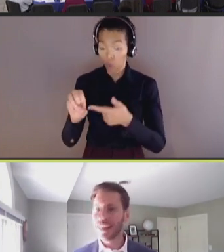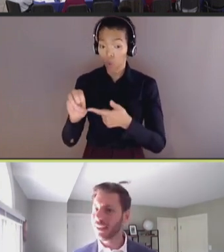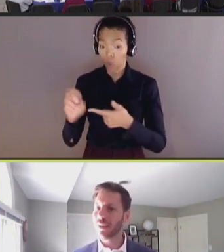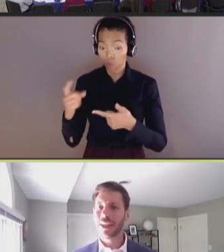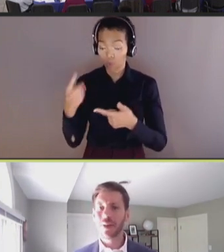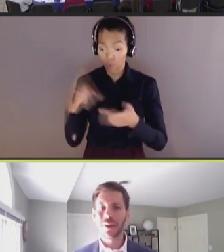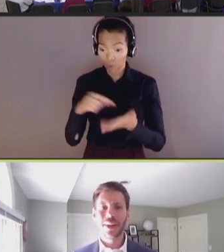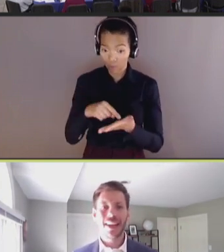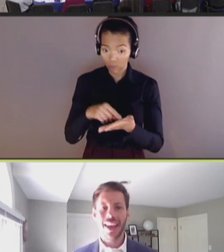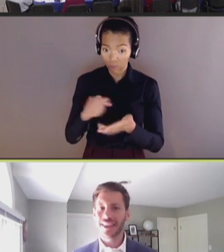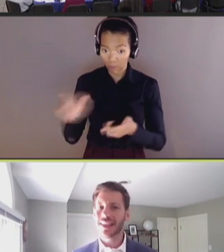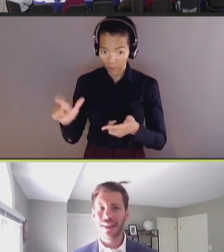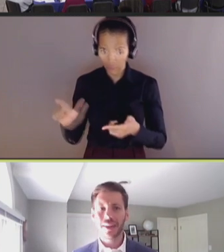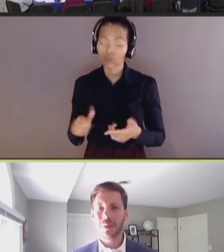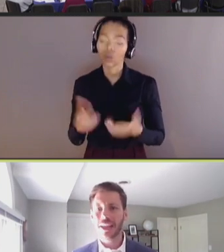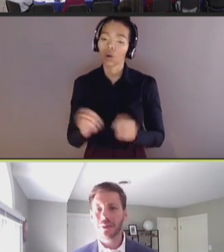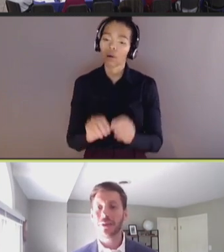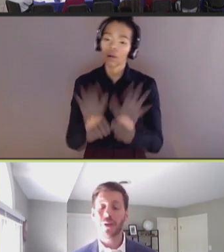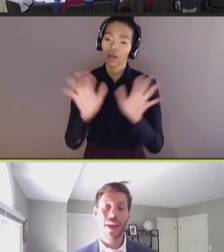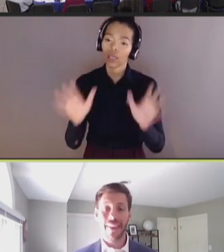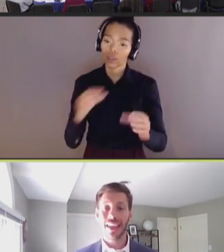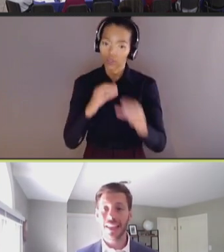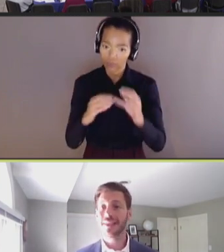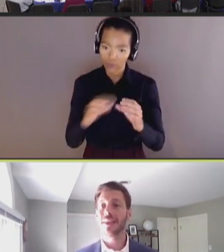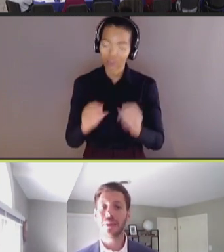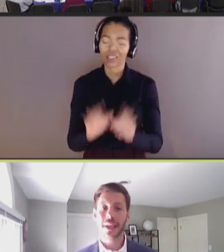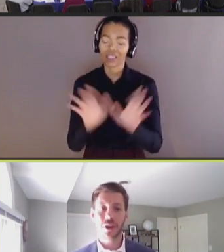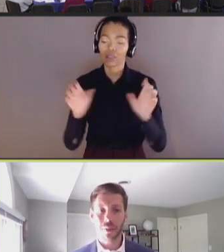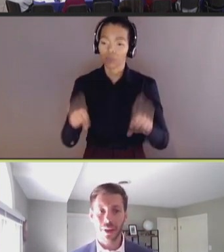clearly communicated and as clear as possible, so that they can easily be interpreted.